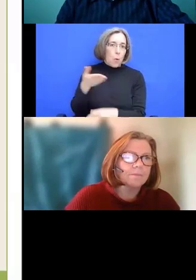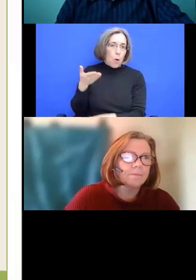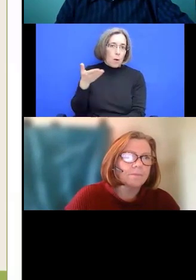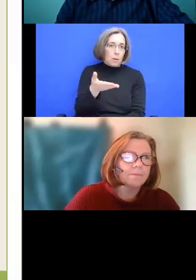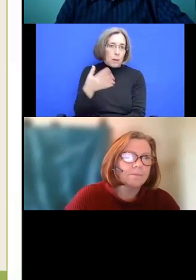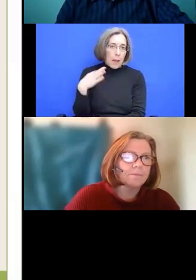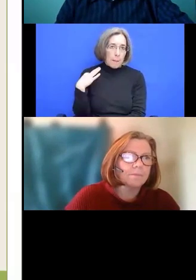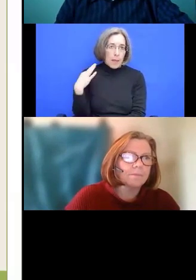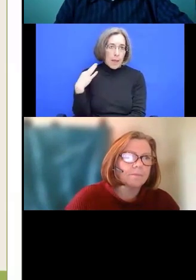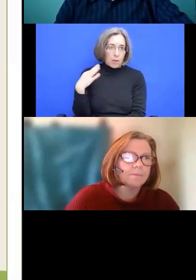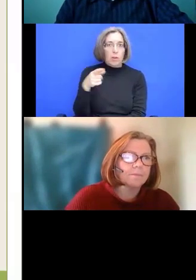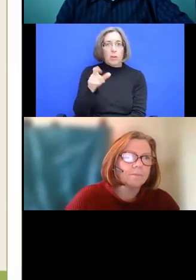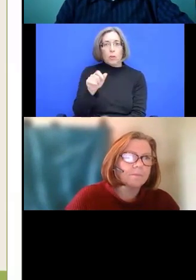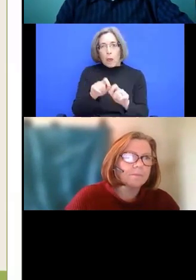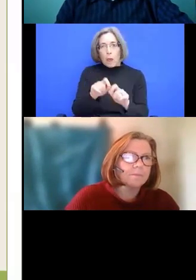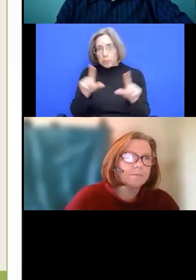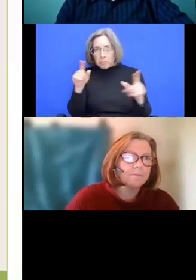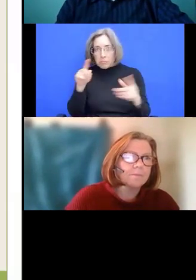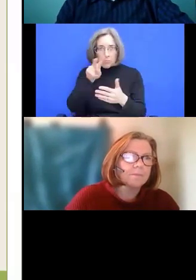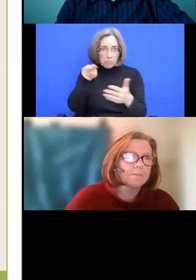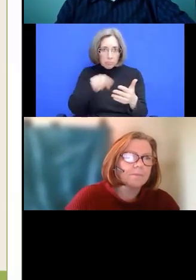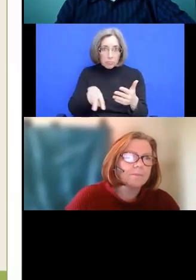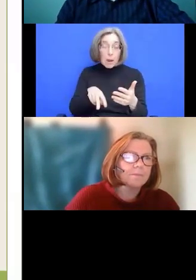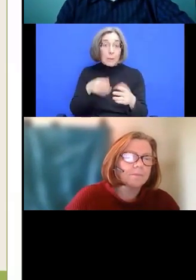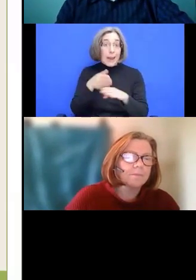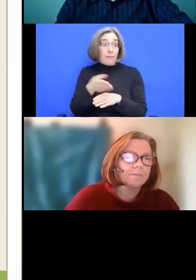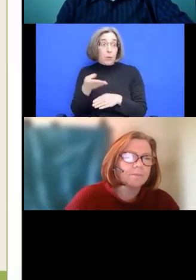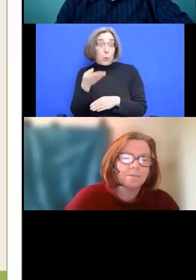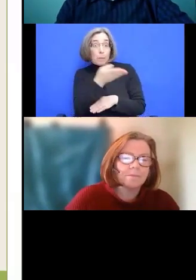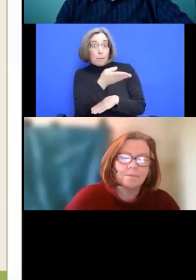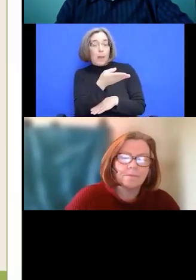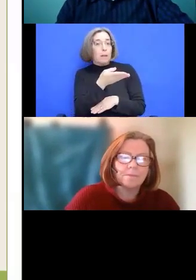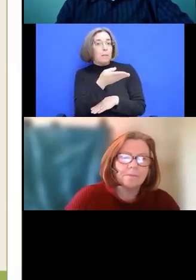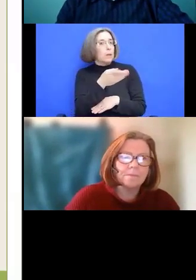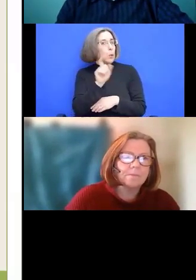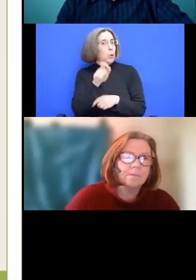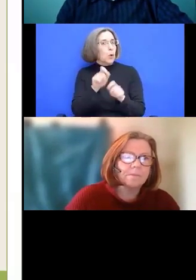and you're going to want to review that right after you successfully submit to make sure that it's correct.